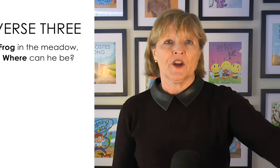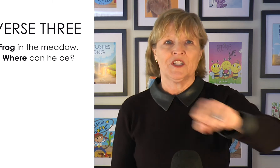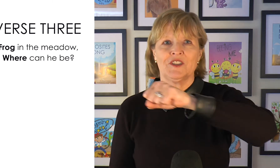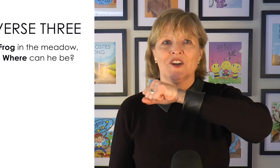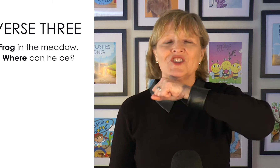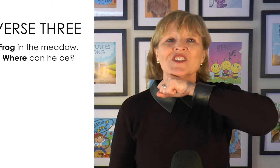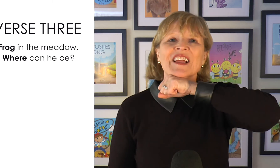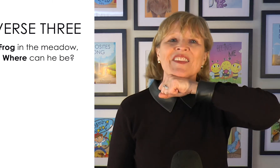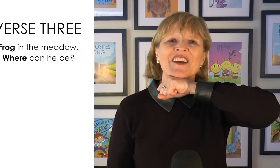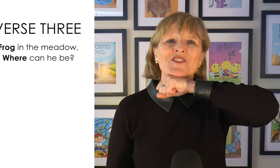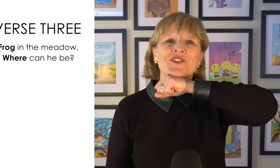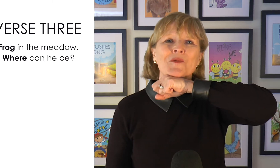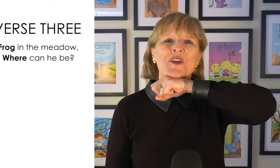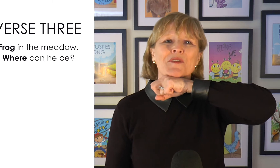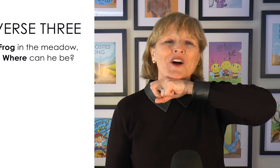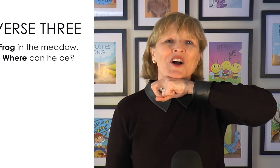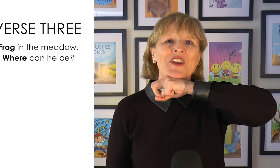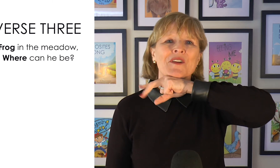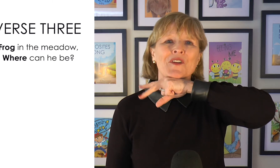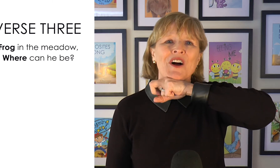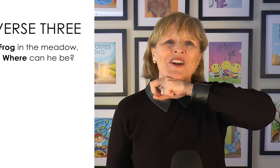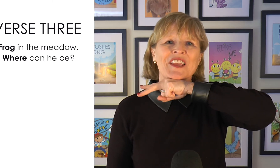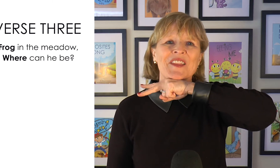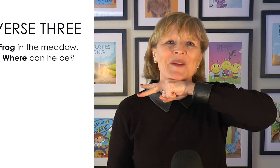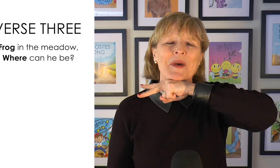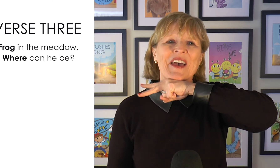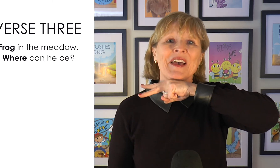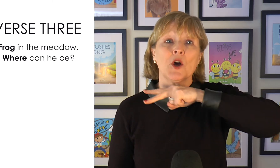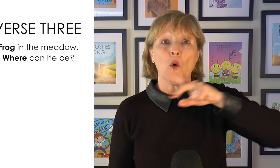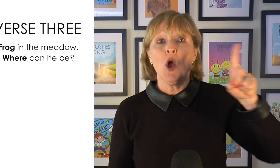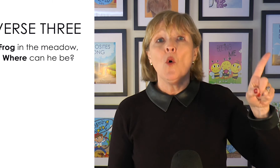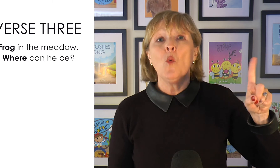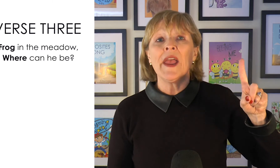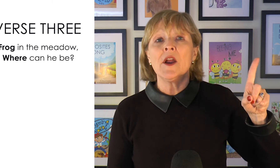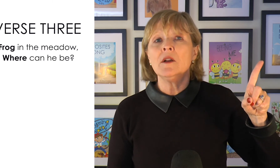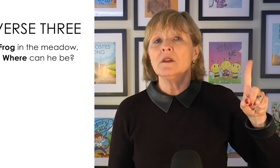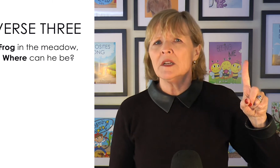We're going to start it just like the other two with our "FROG in the meadow, WHERE - little